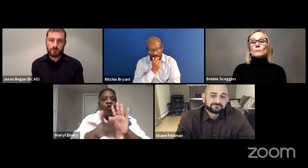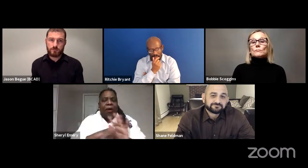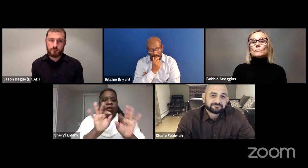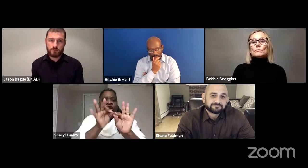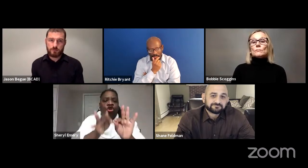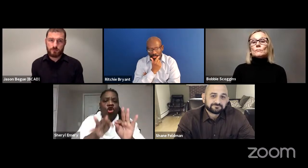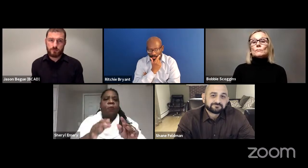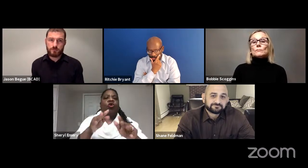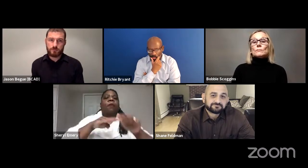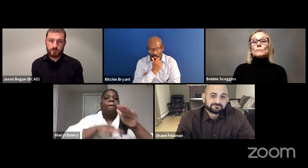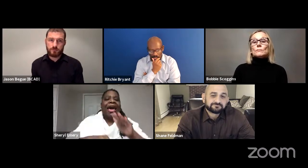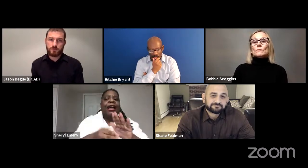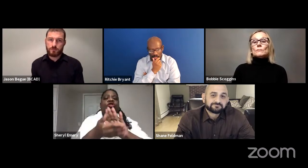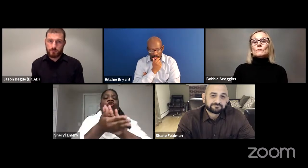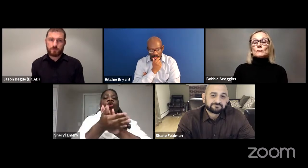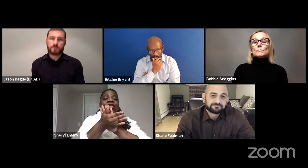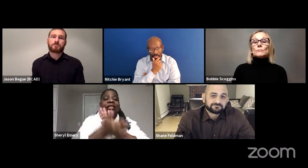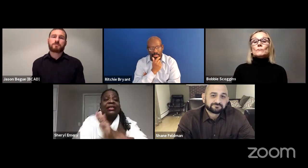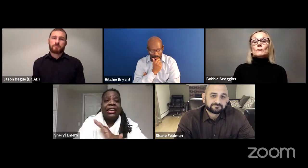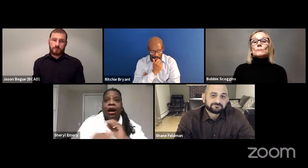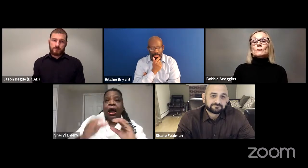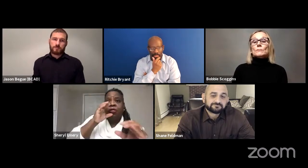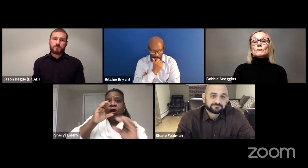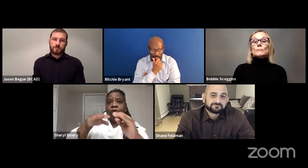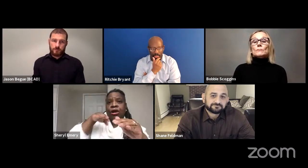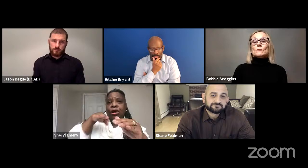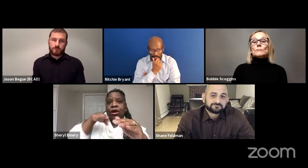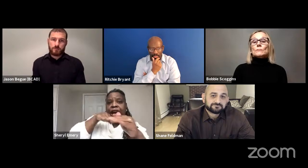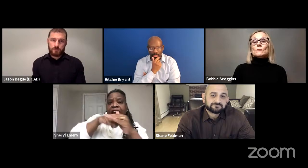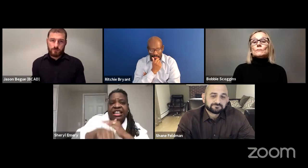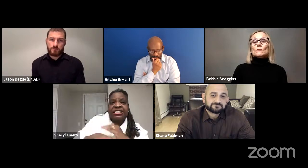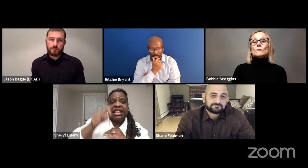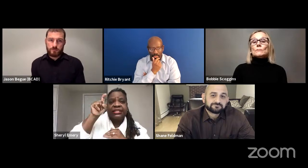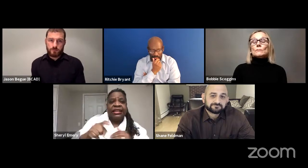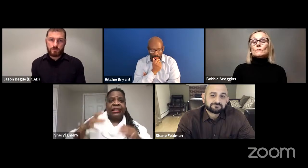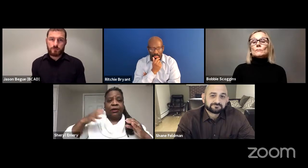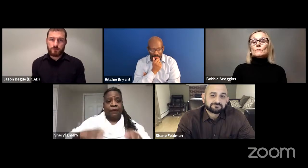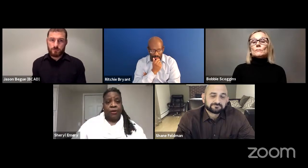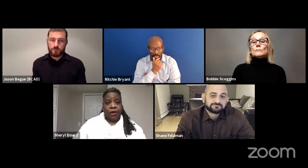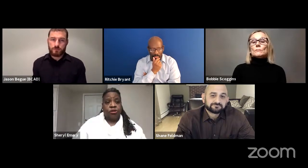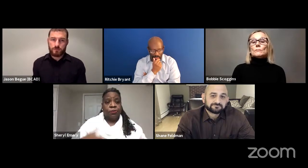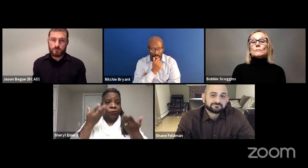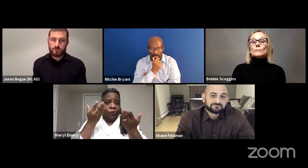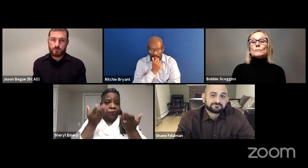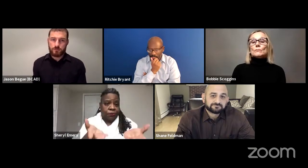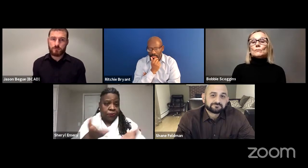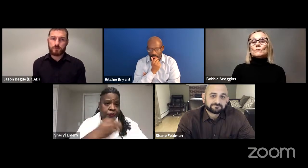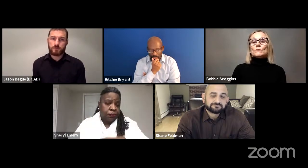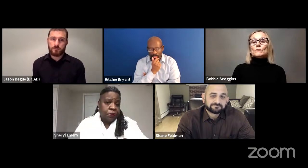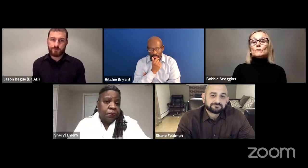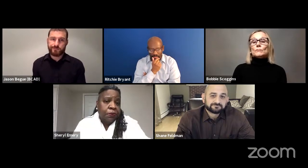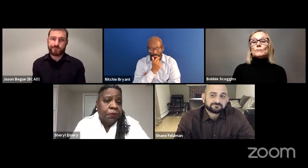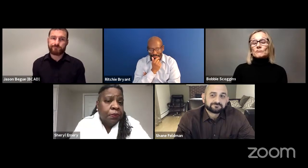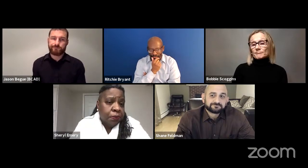qualified interpreters don't always get the work. So having clearly communicated qualifications